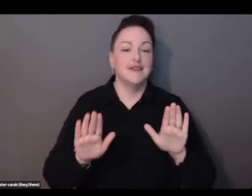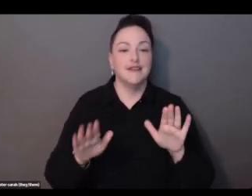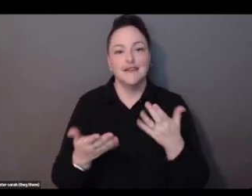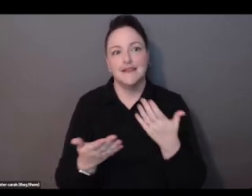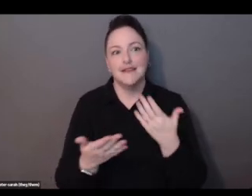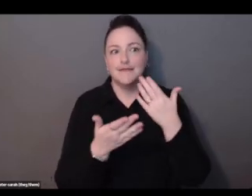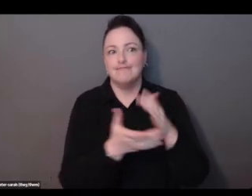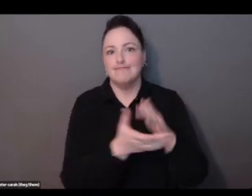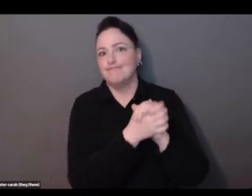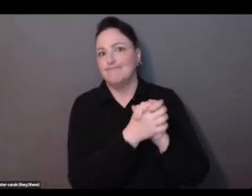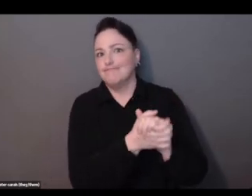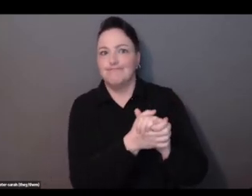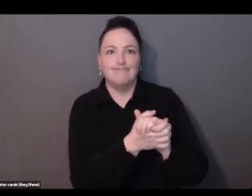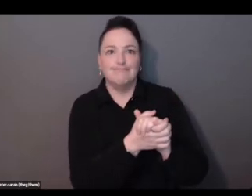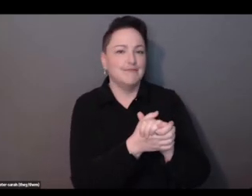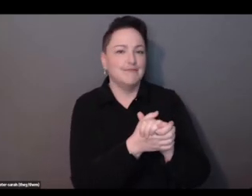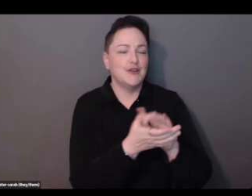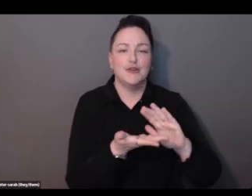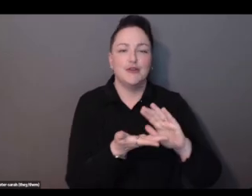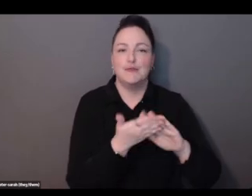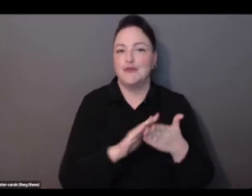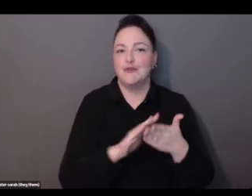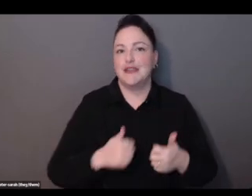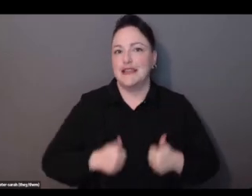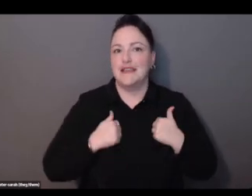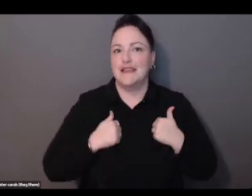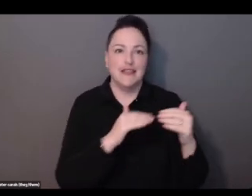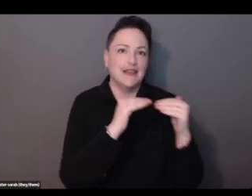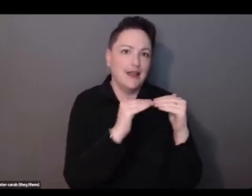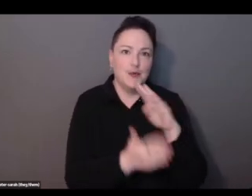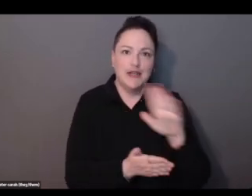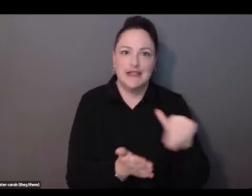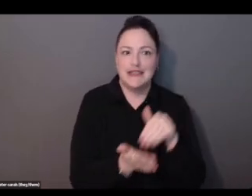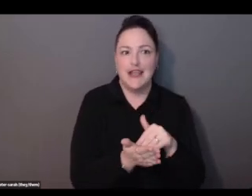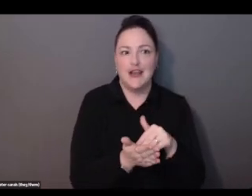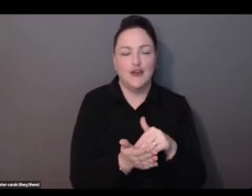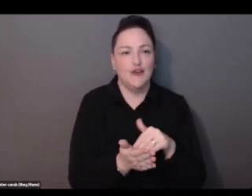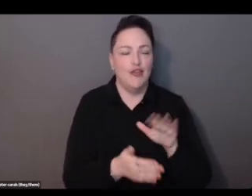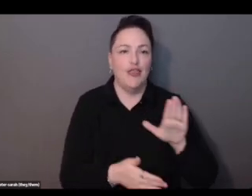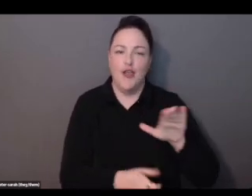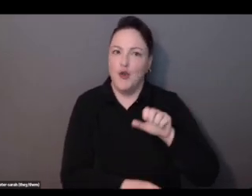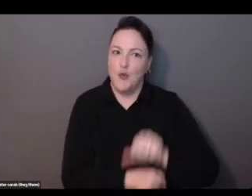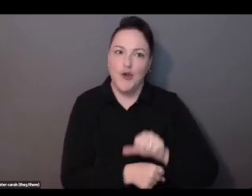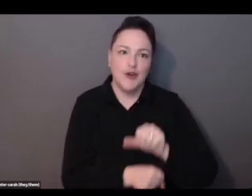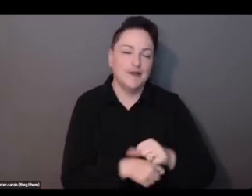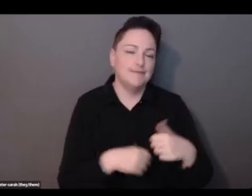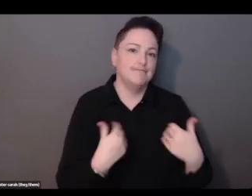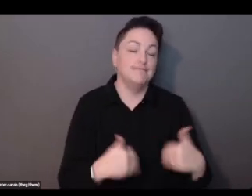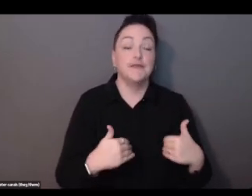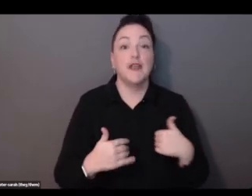for all of their work with putting this together. I'm excited to talk to you about opportunities to apply